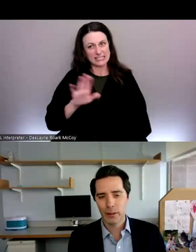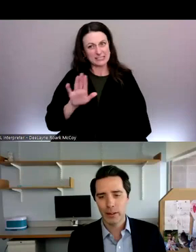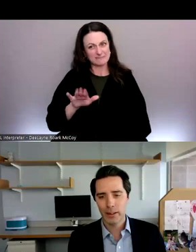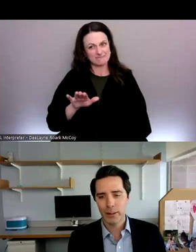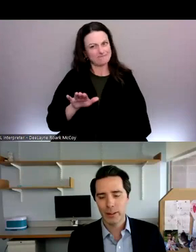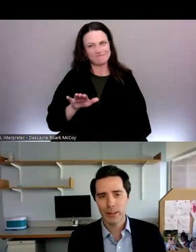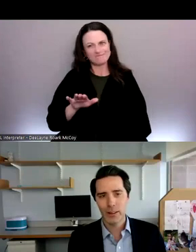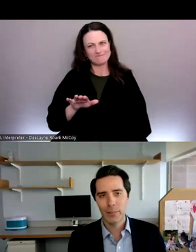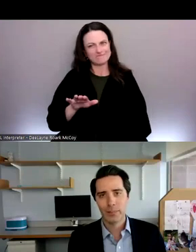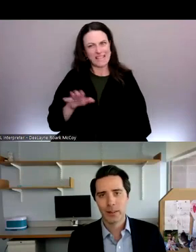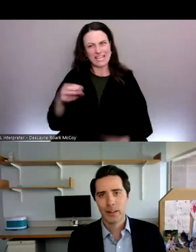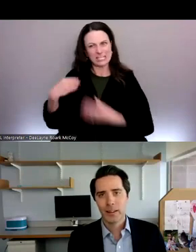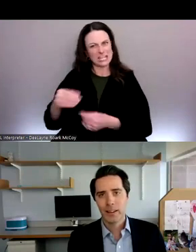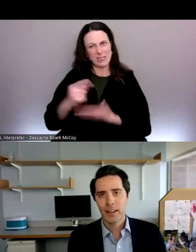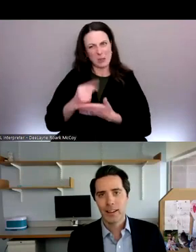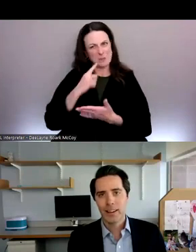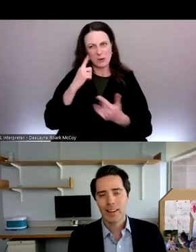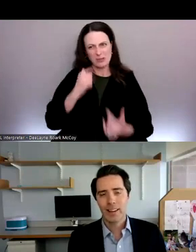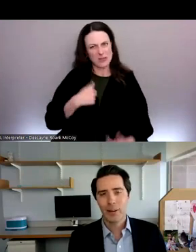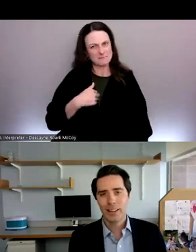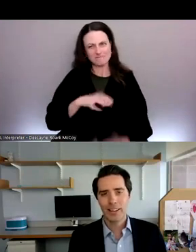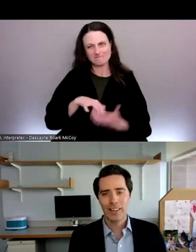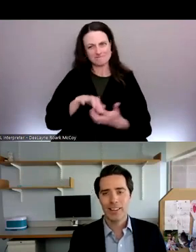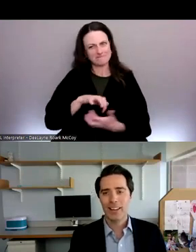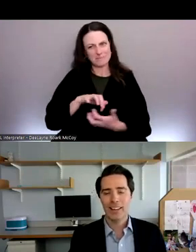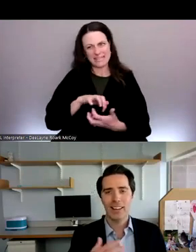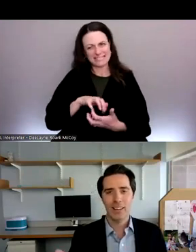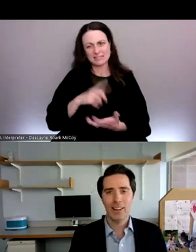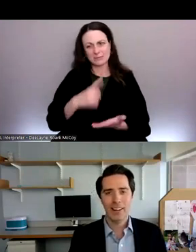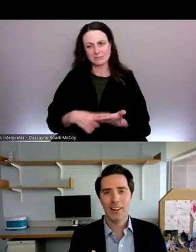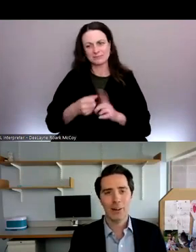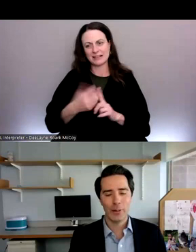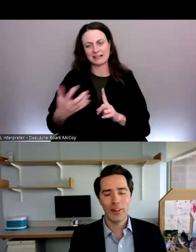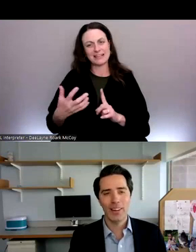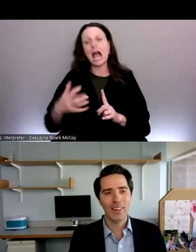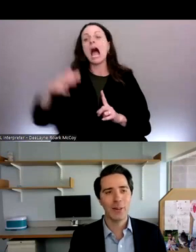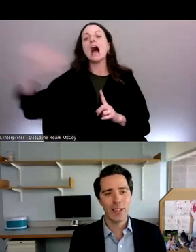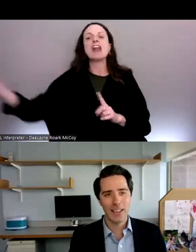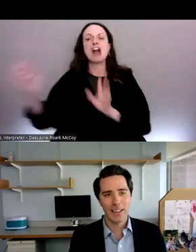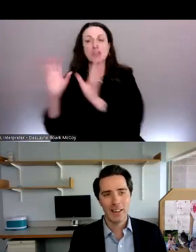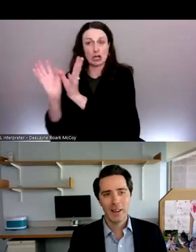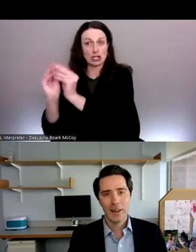for hearing loss um and we can get into that at a another